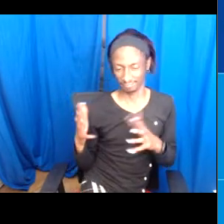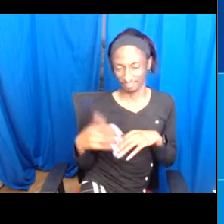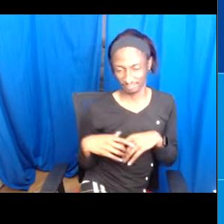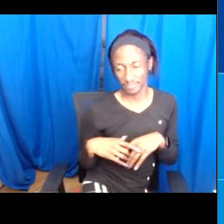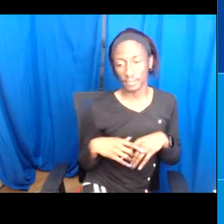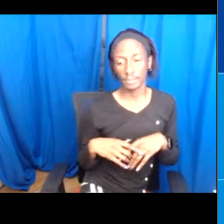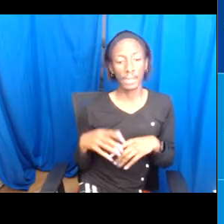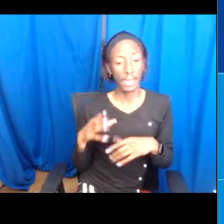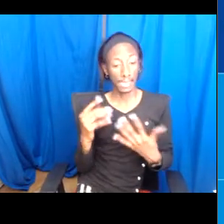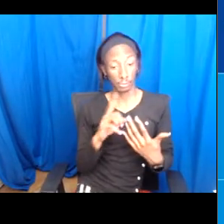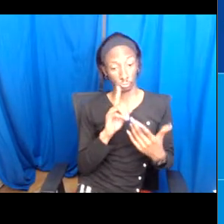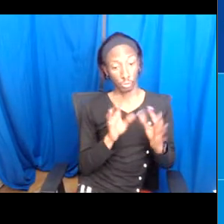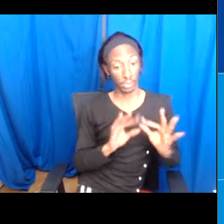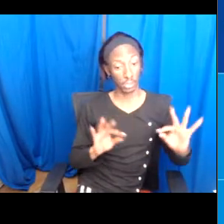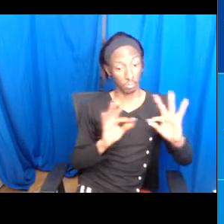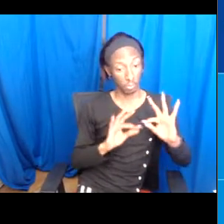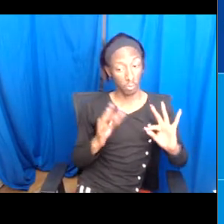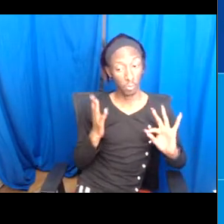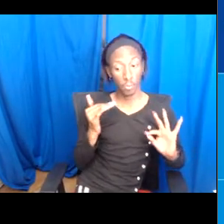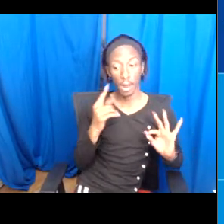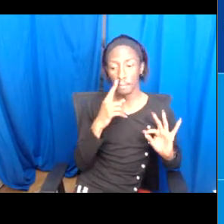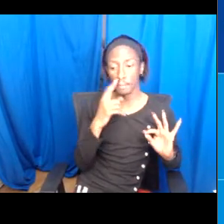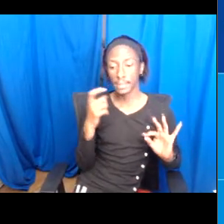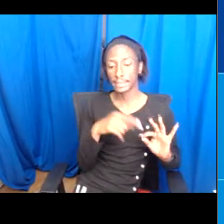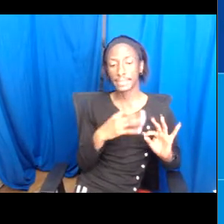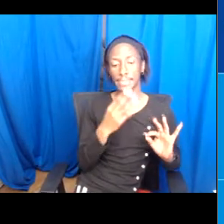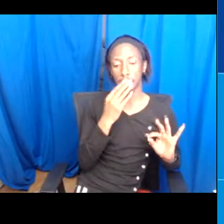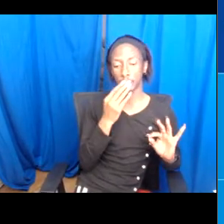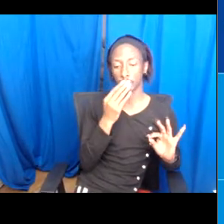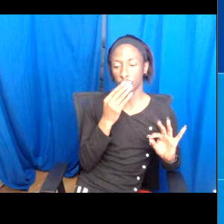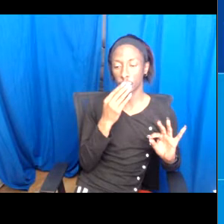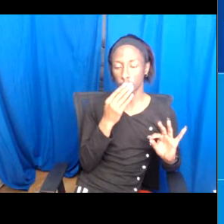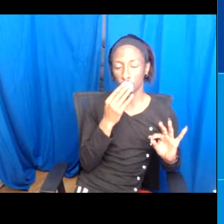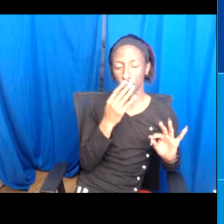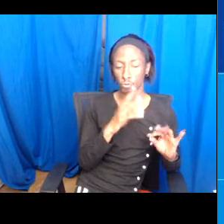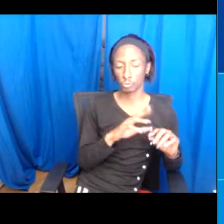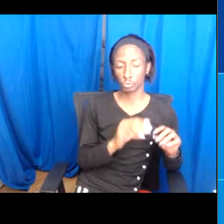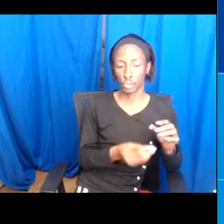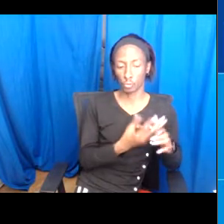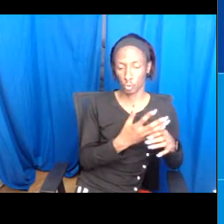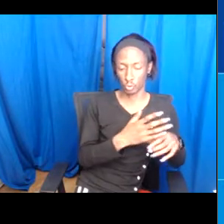And what's really important about this is it's a food source that grows natively here in the Great Lakes region. Next slide.